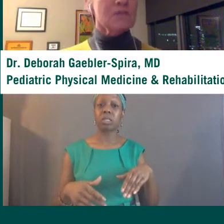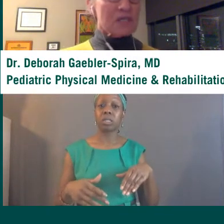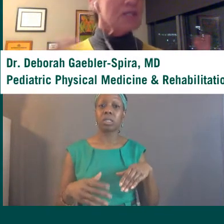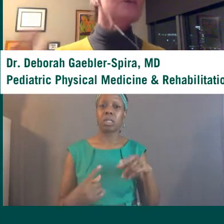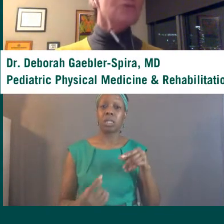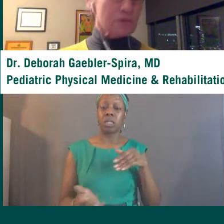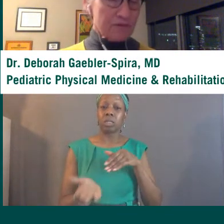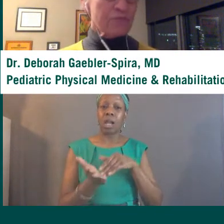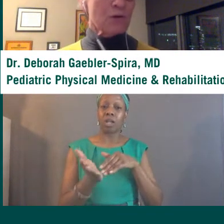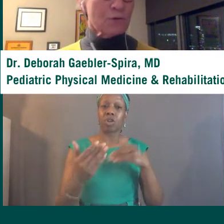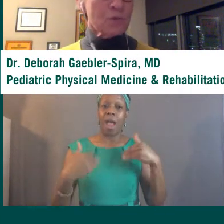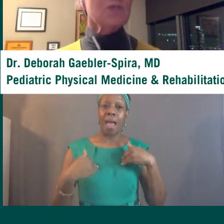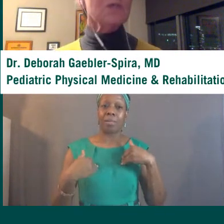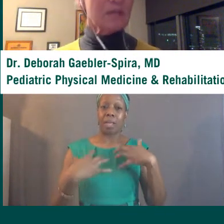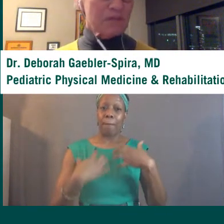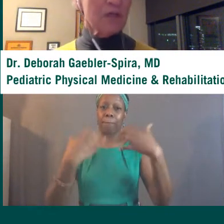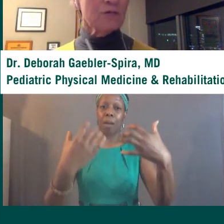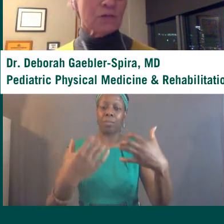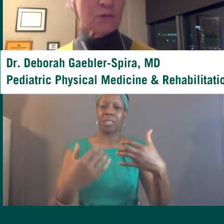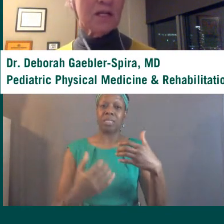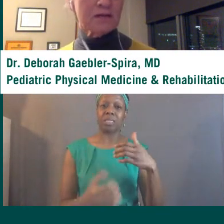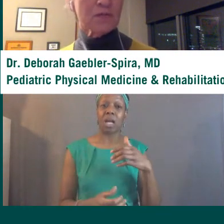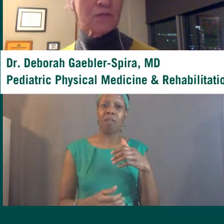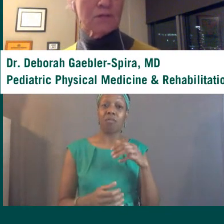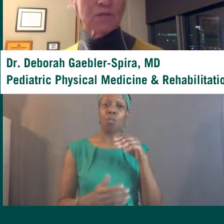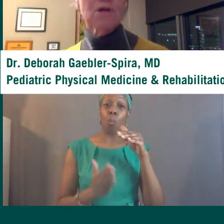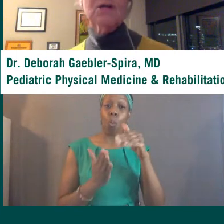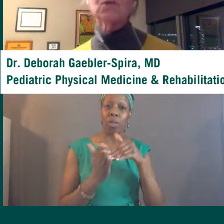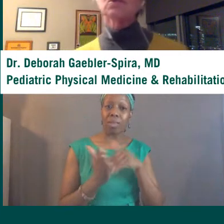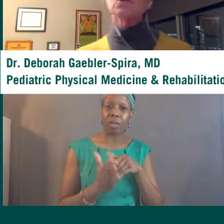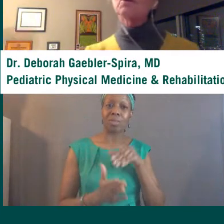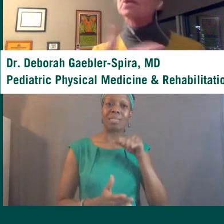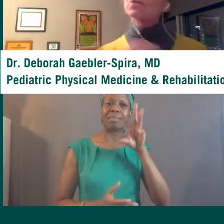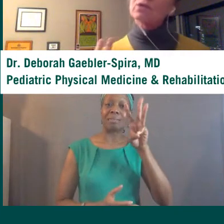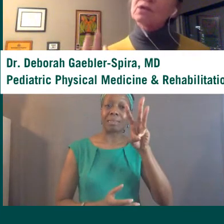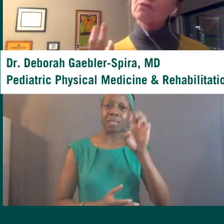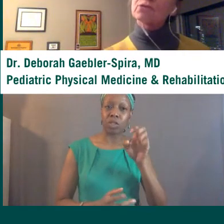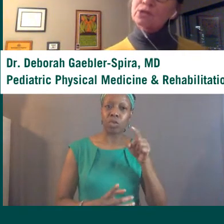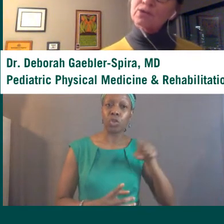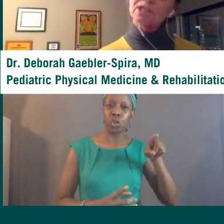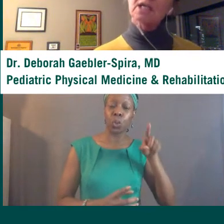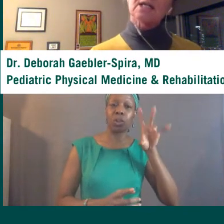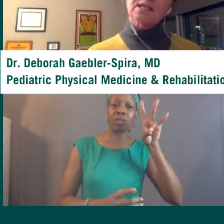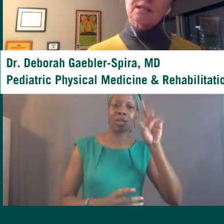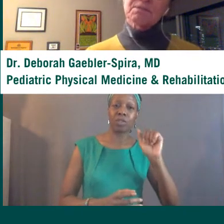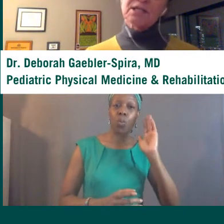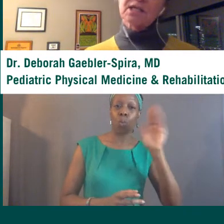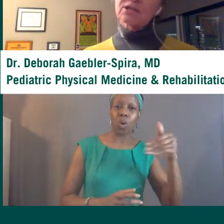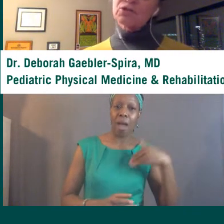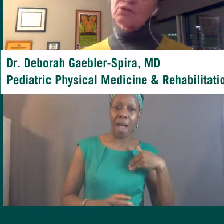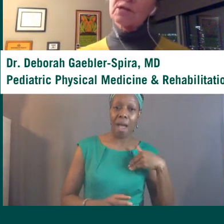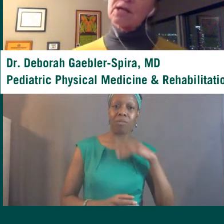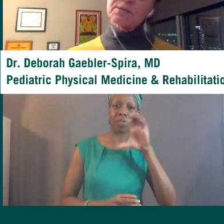600 of those to 700 will have cerebral palsy. So, it's very frequent that pediatric rehab